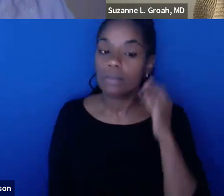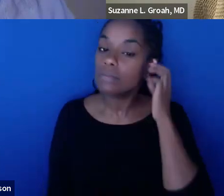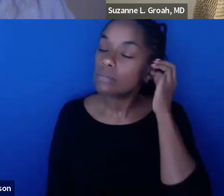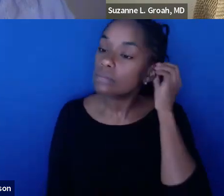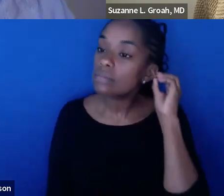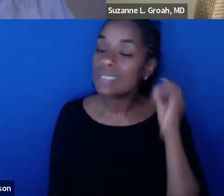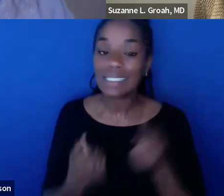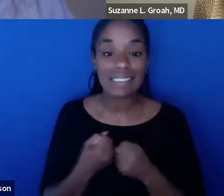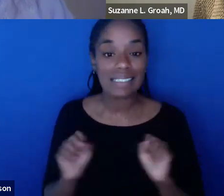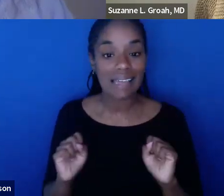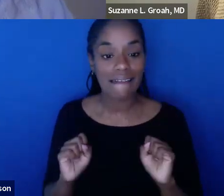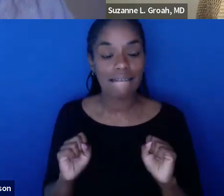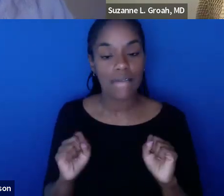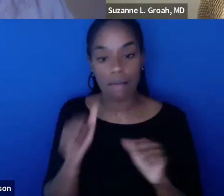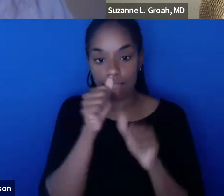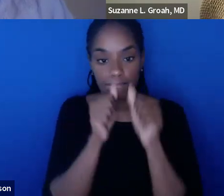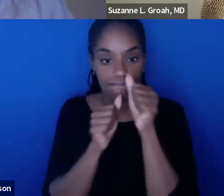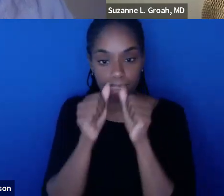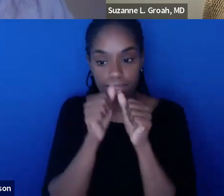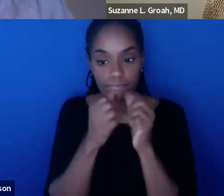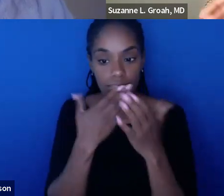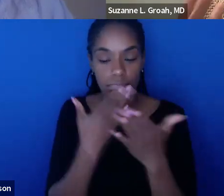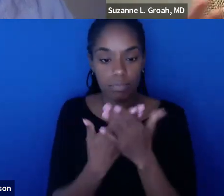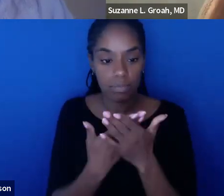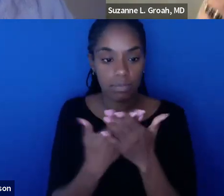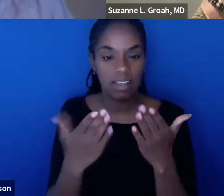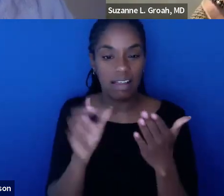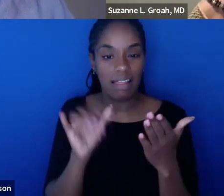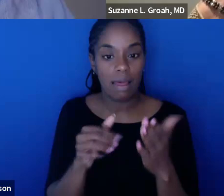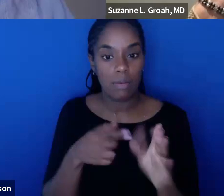and it was well tolerated, and that was the main purpose of that study.